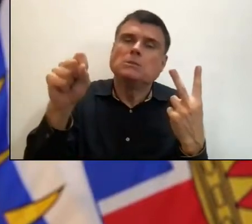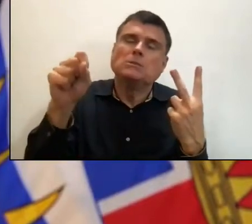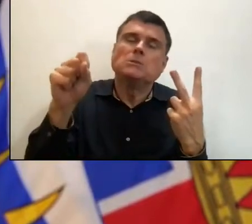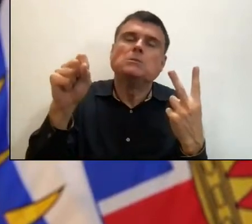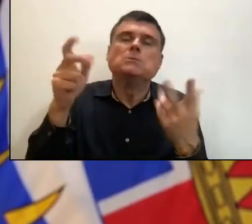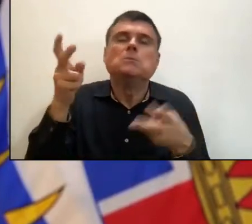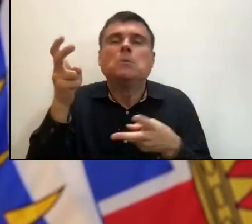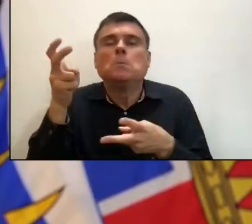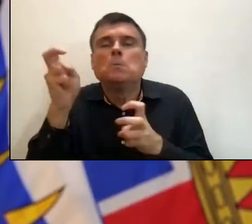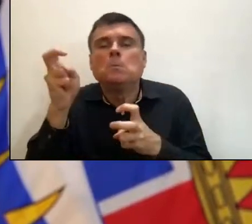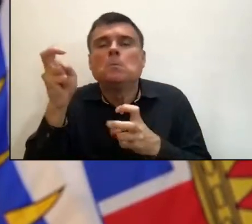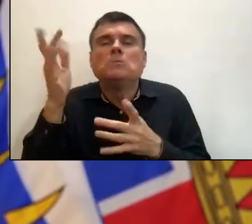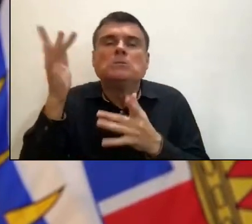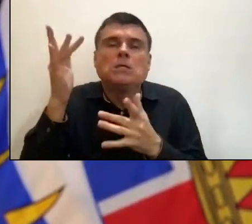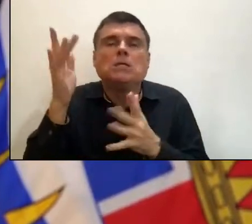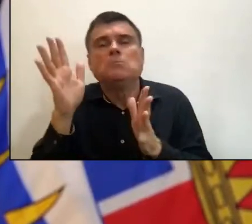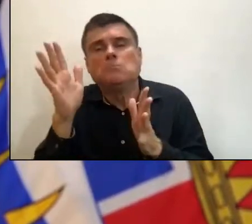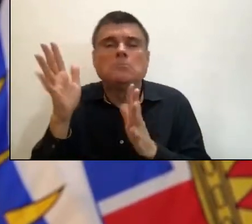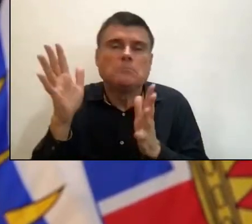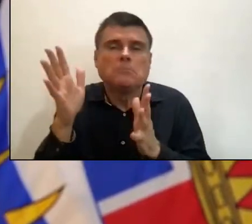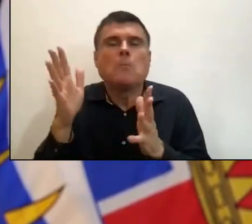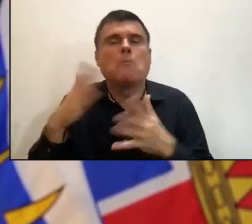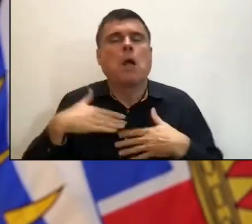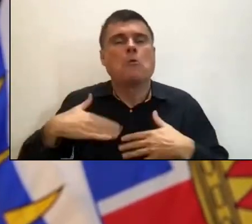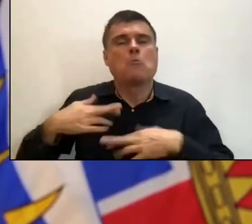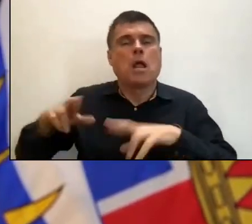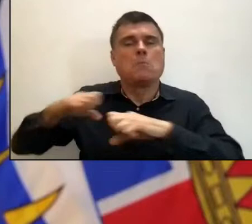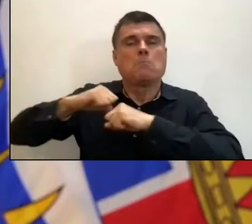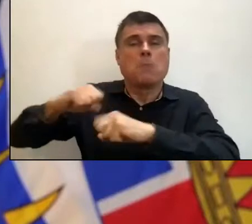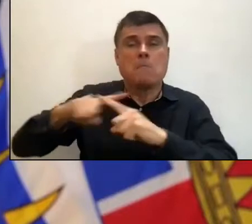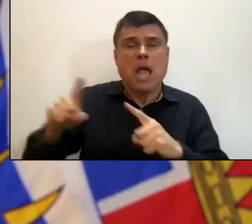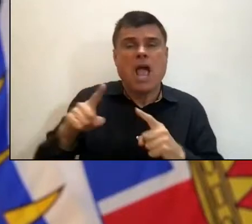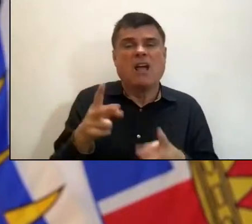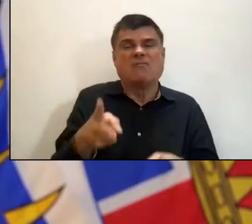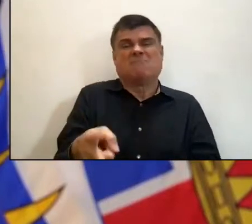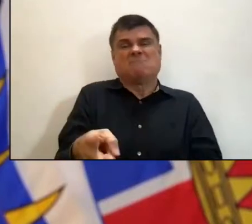illness. We still have too many people who don't have that protection